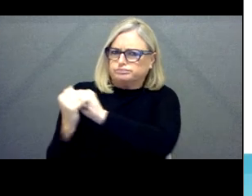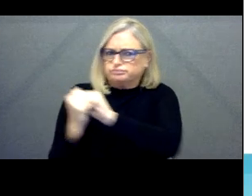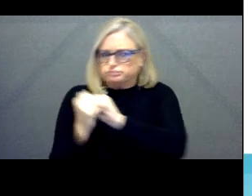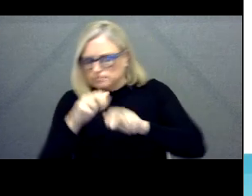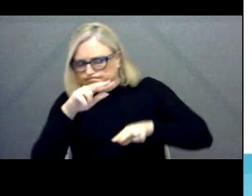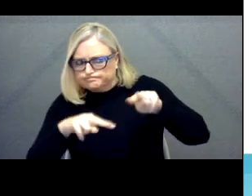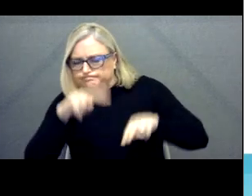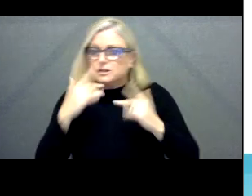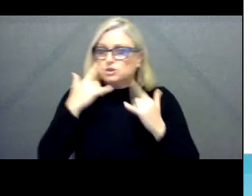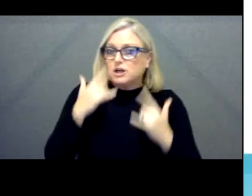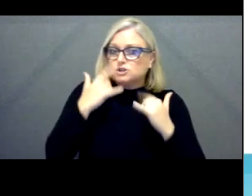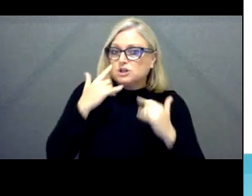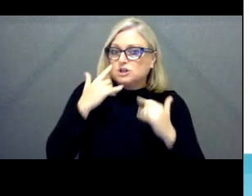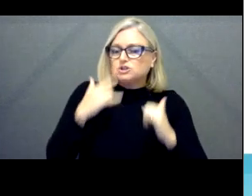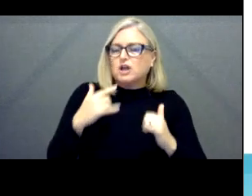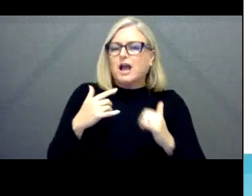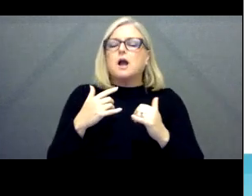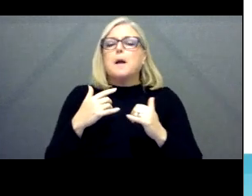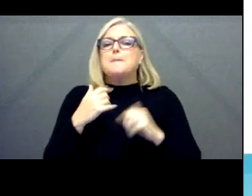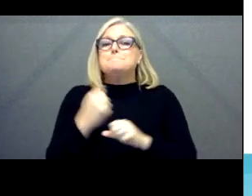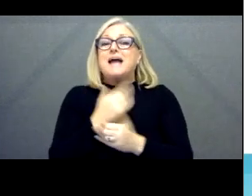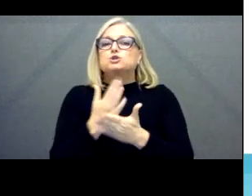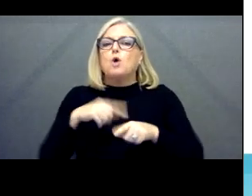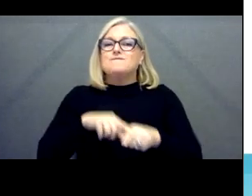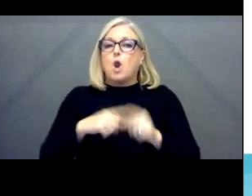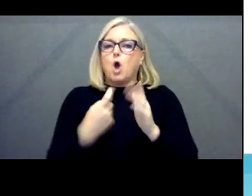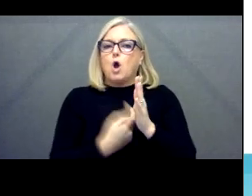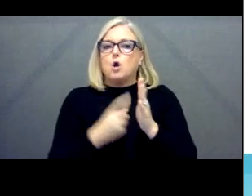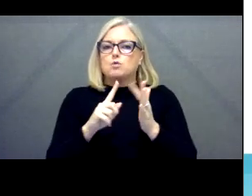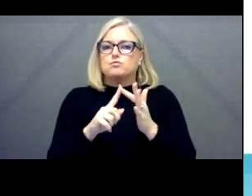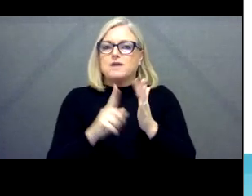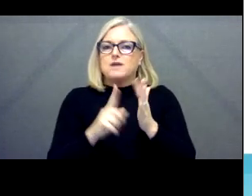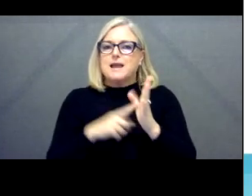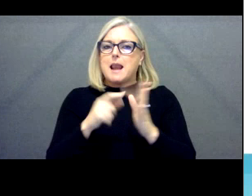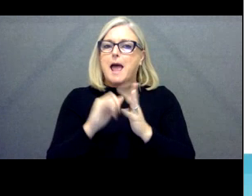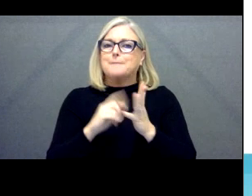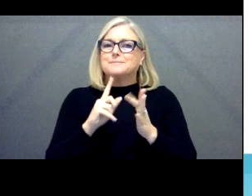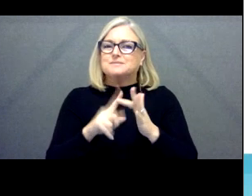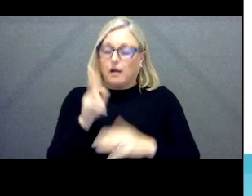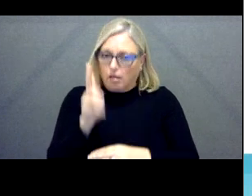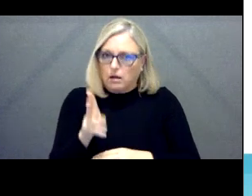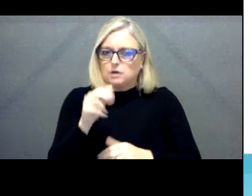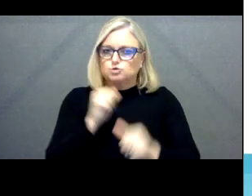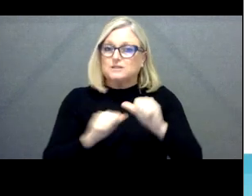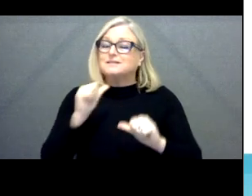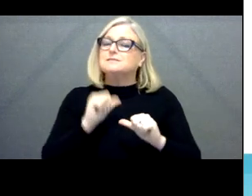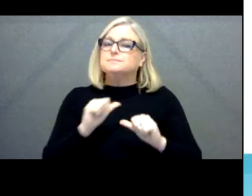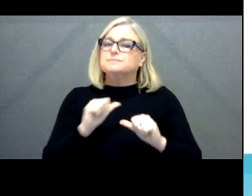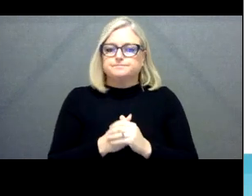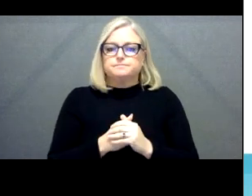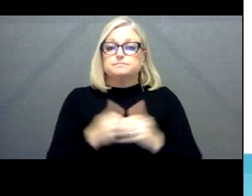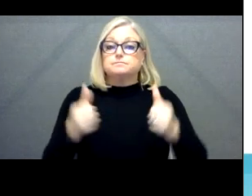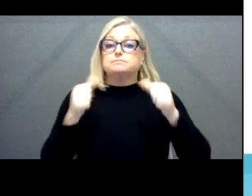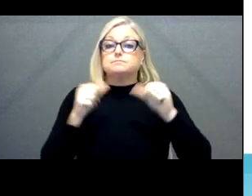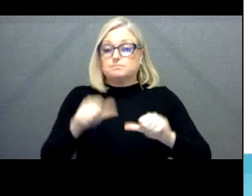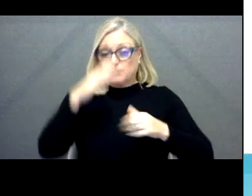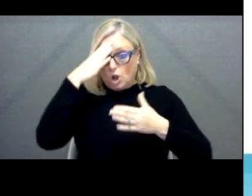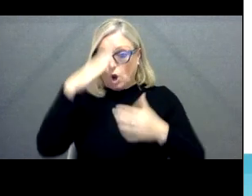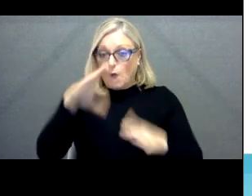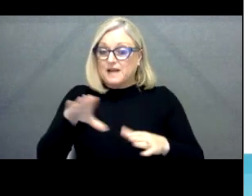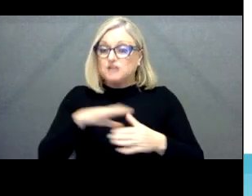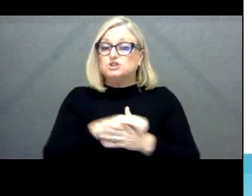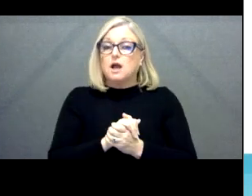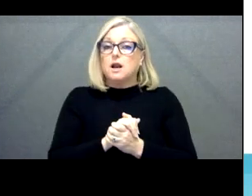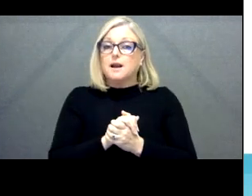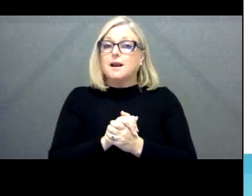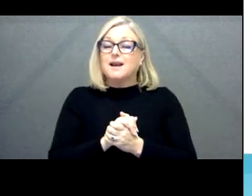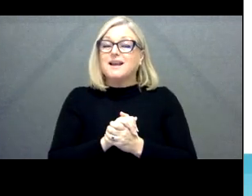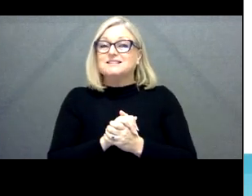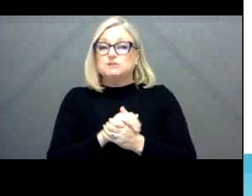prevention plan um in terms of accommodation um we supported him to complete a short-term housing